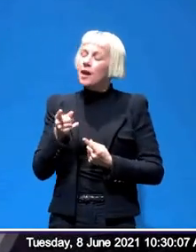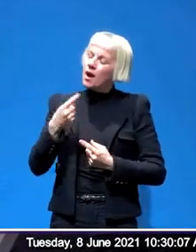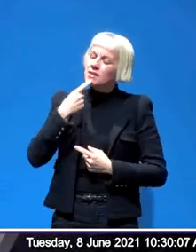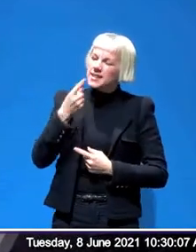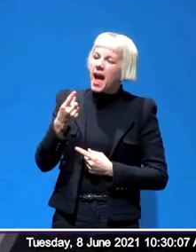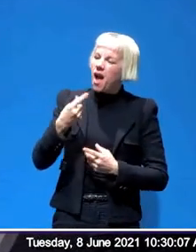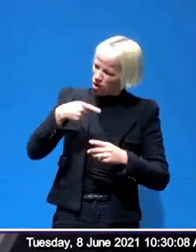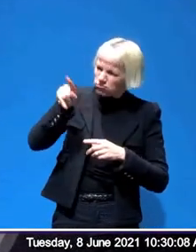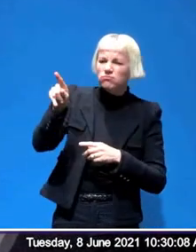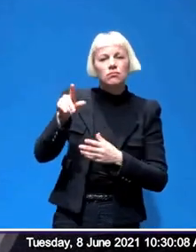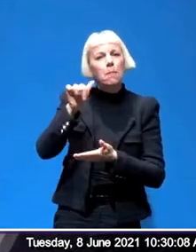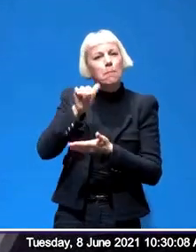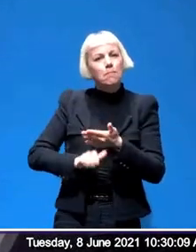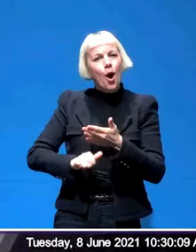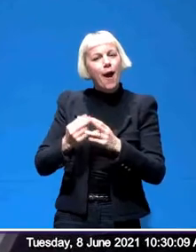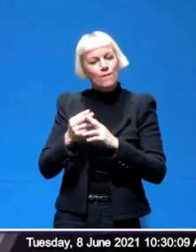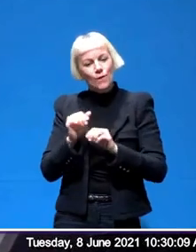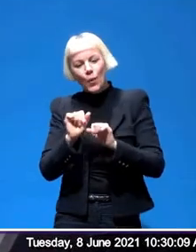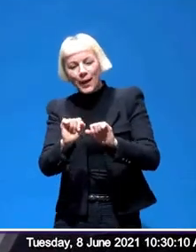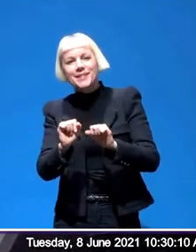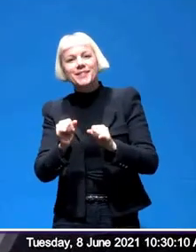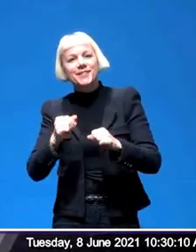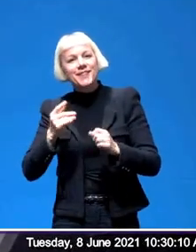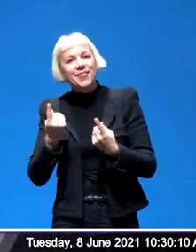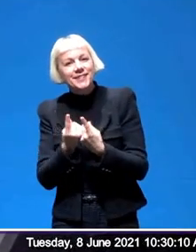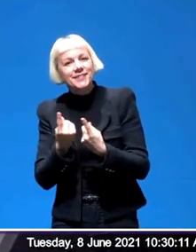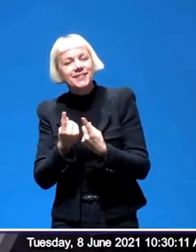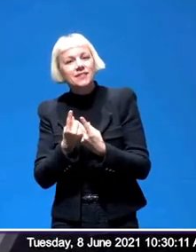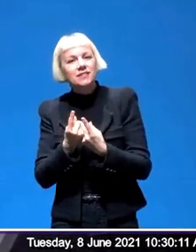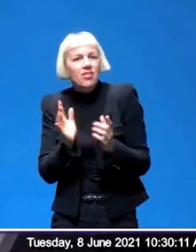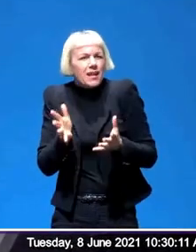and purchase items that he needed, but that was as far as it went.